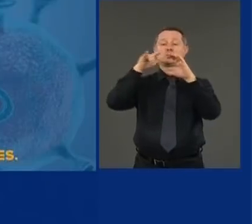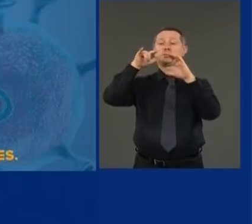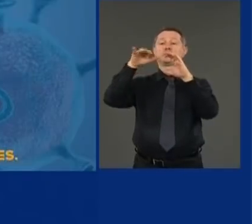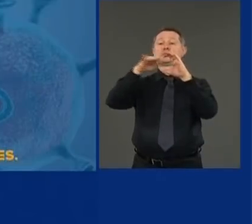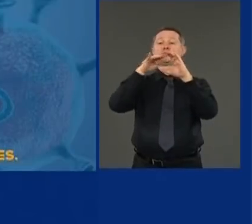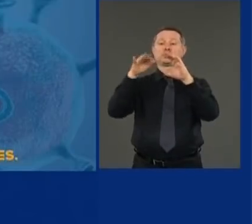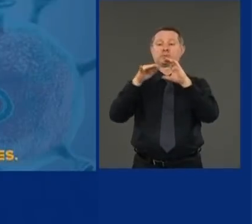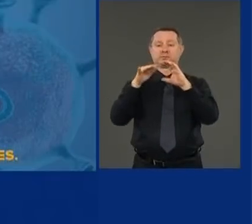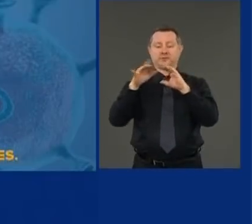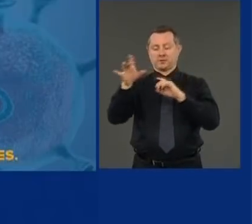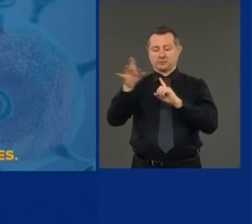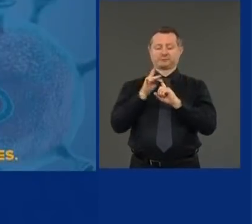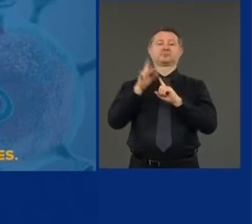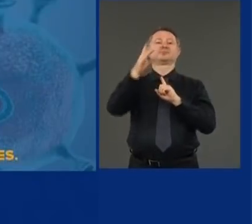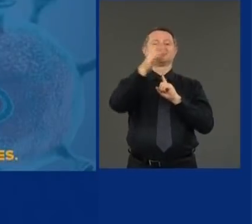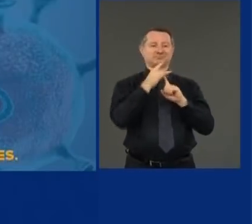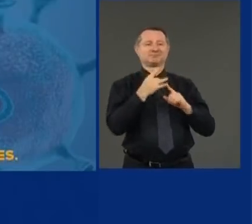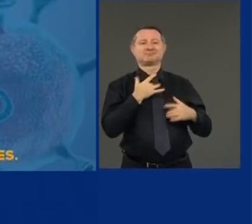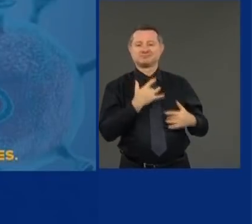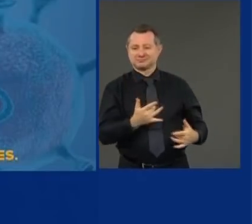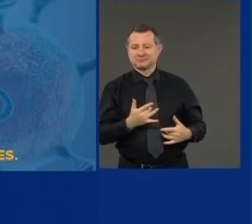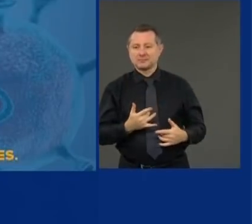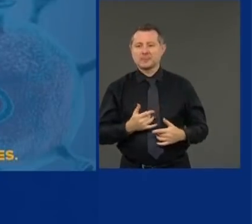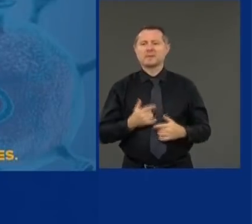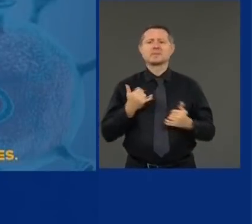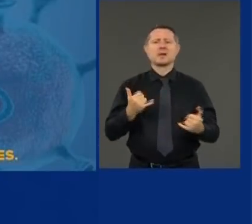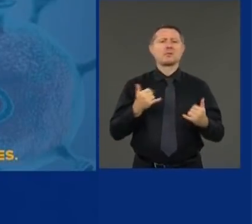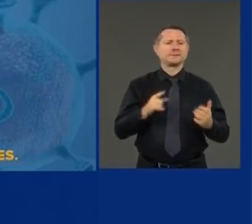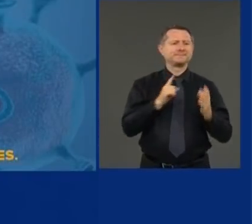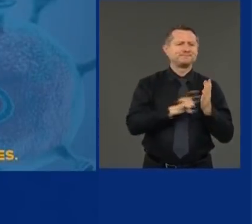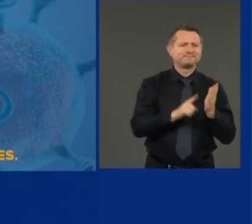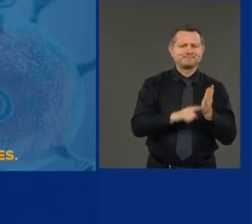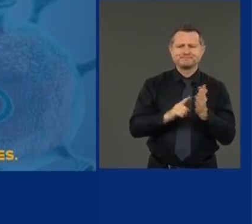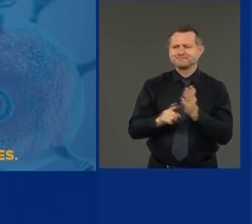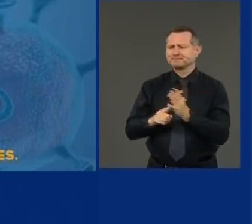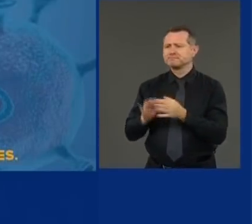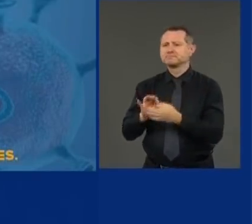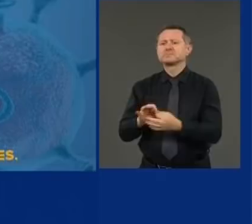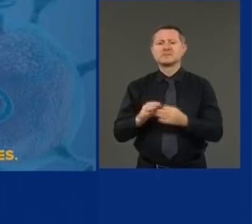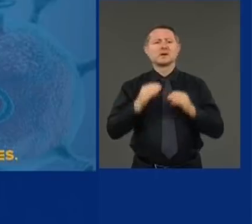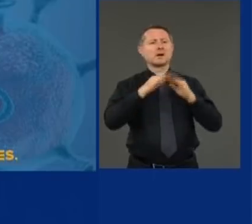TRANSMISSION, MORE DATA THAT IT IS PRIMARILY AN AIRBORNE TRANSMISSION.